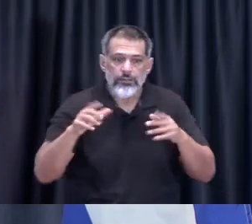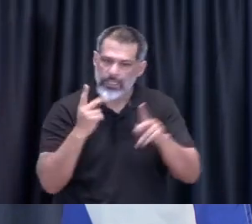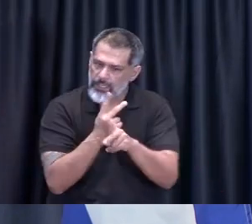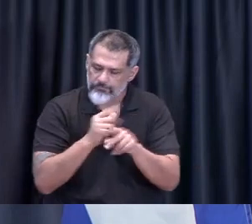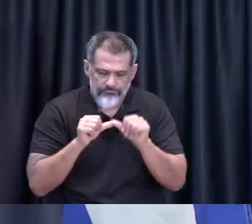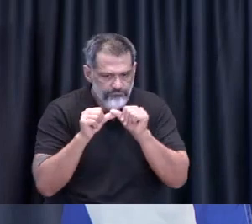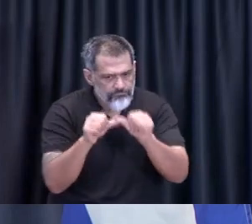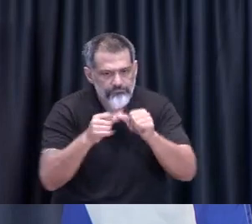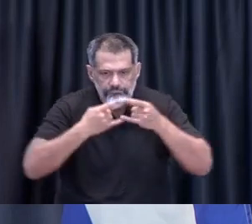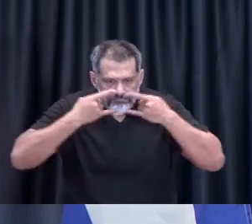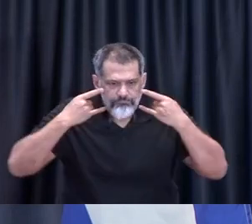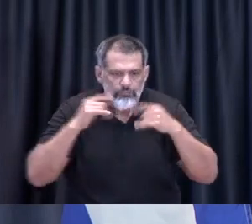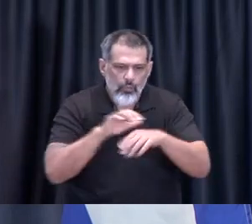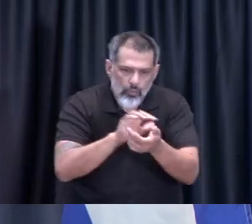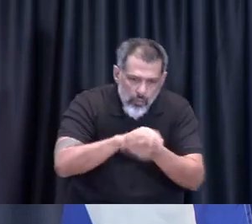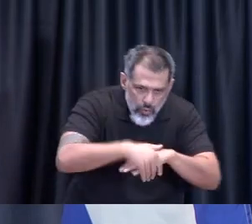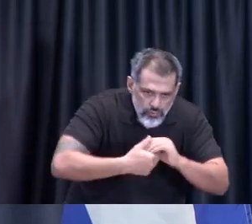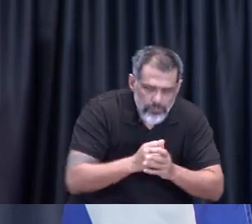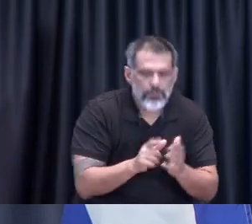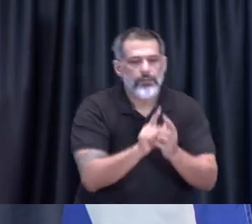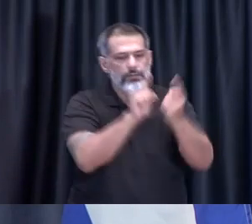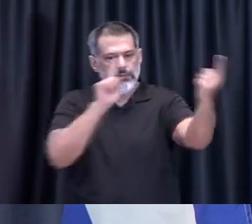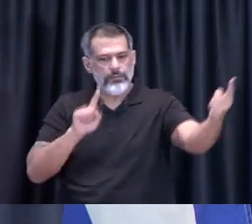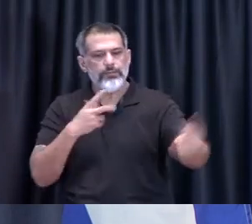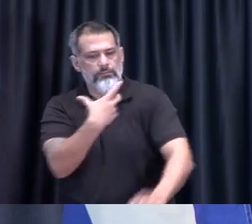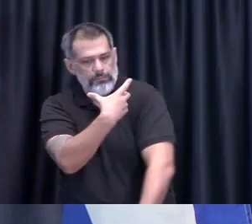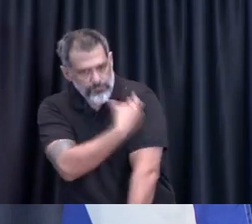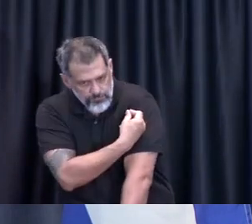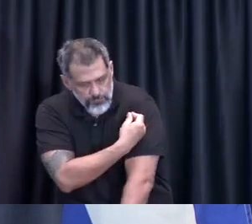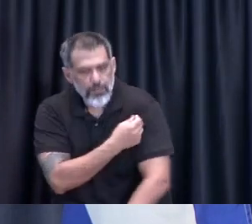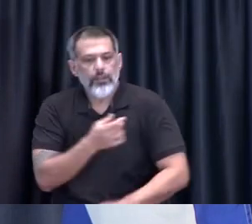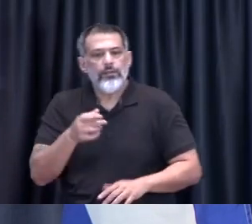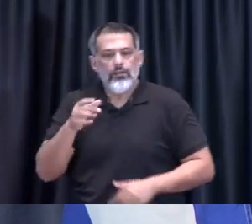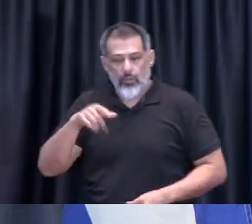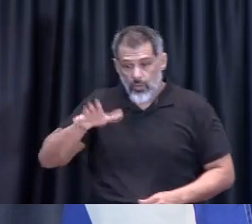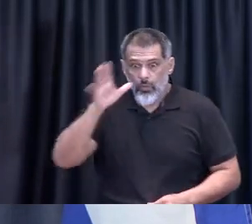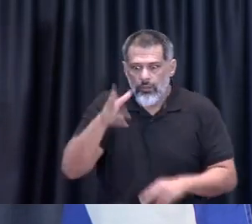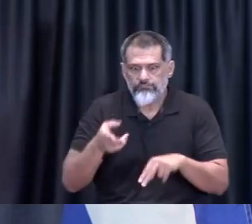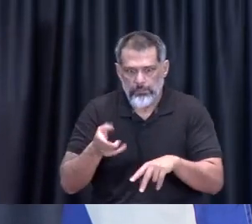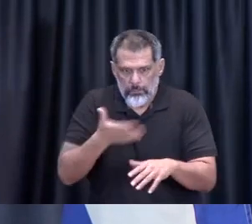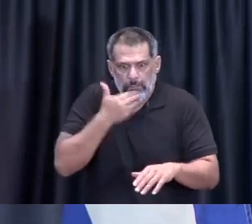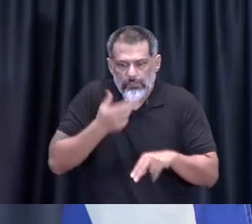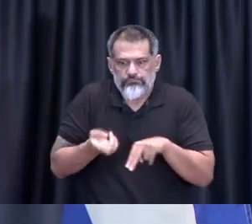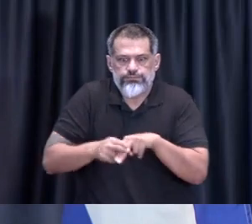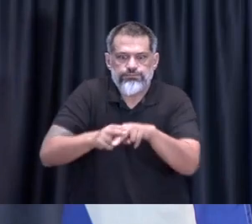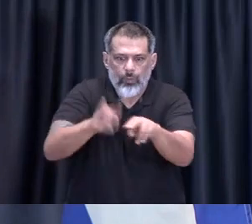to see in the future. All right, thank you, we'll go next to Mohmand Quraishi from City News